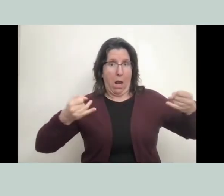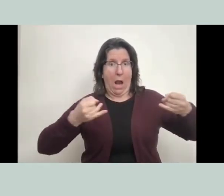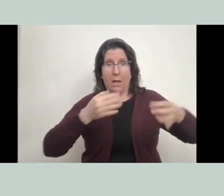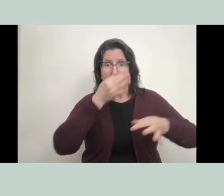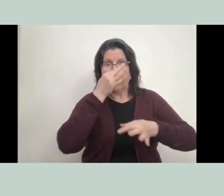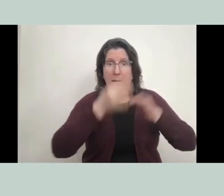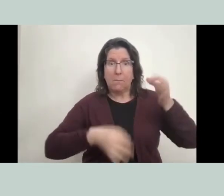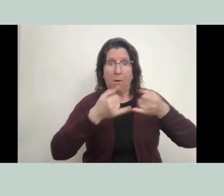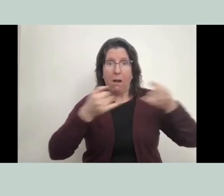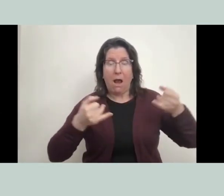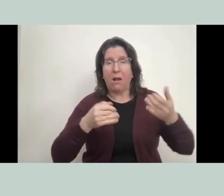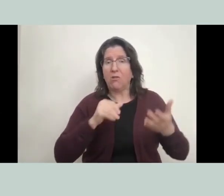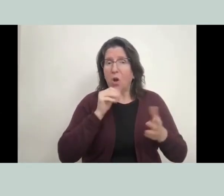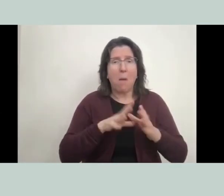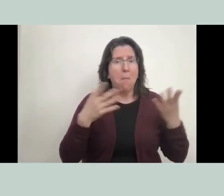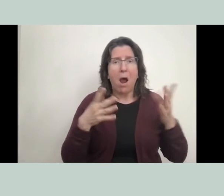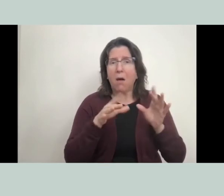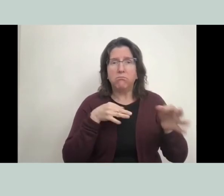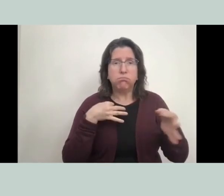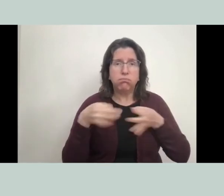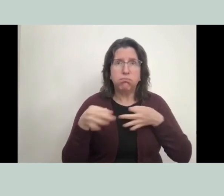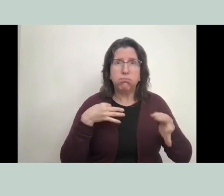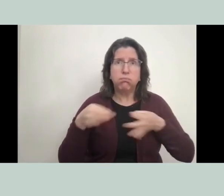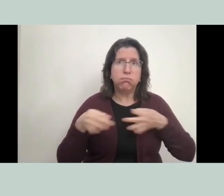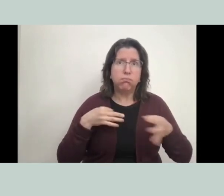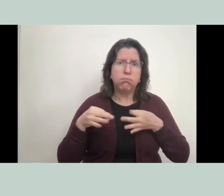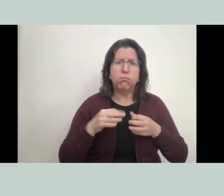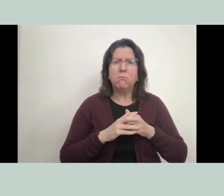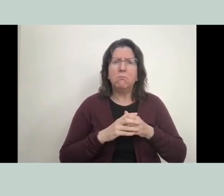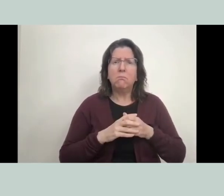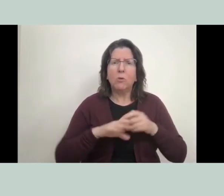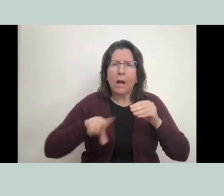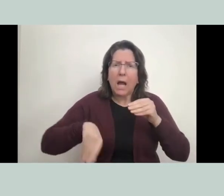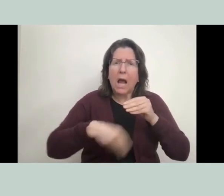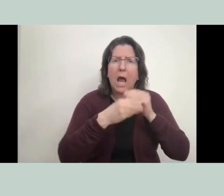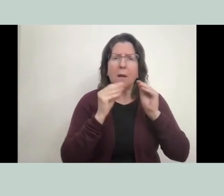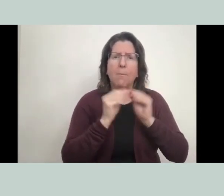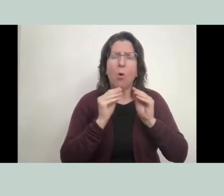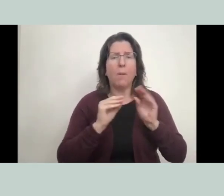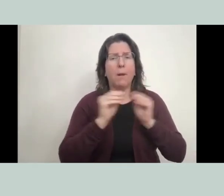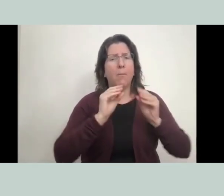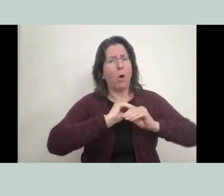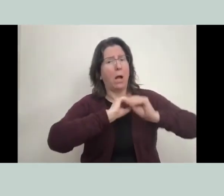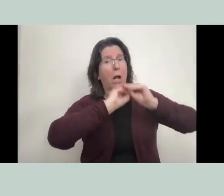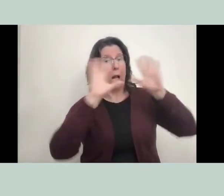We are trying to get the student to understand that simple, basic sentences don't provide much information.